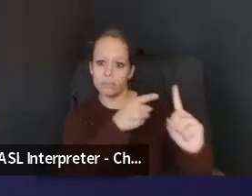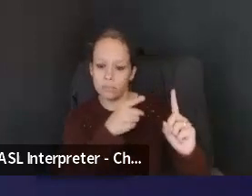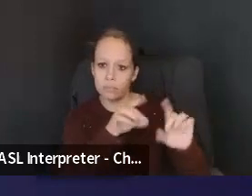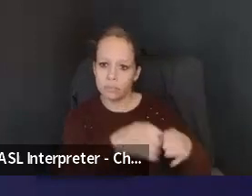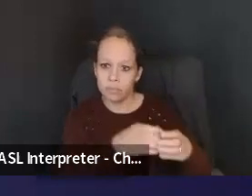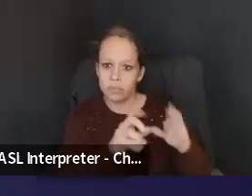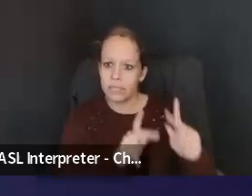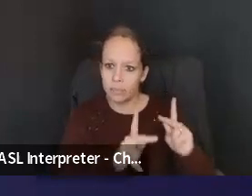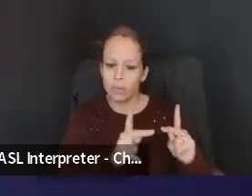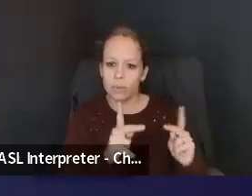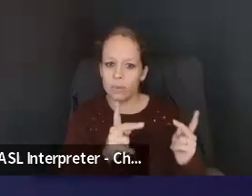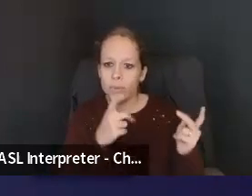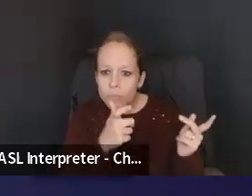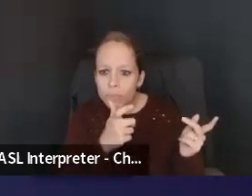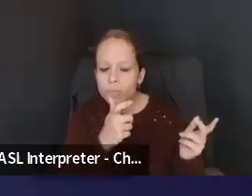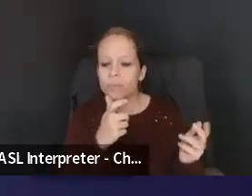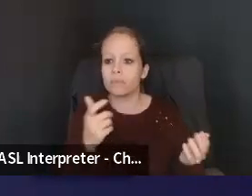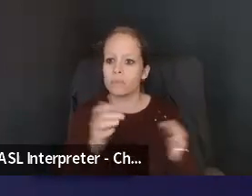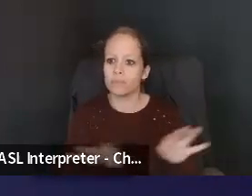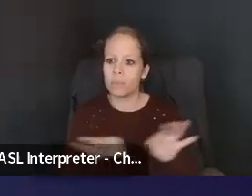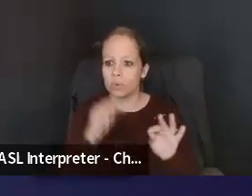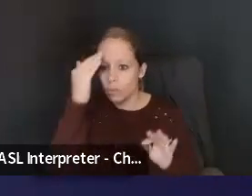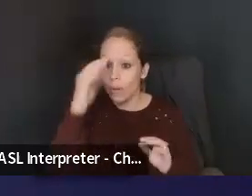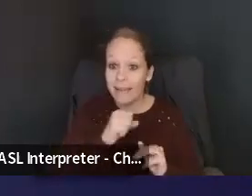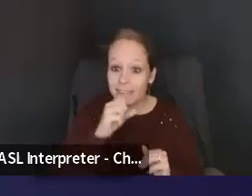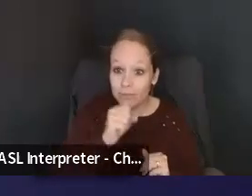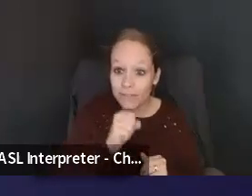important to specify. They want to know what ages are we targeting, you know. What disciplines are